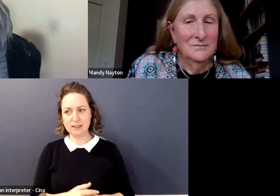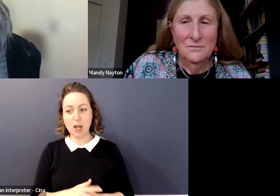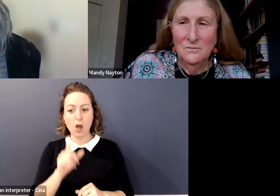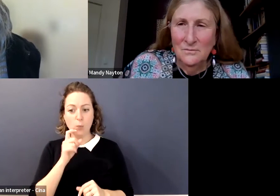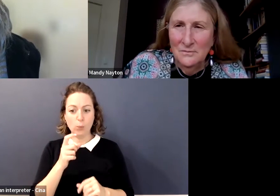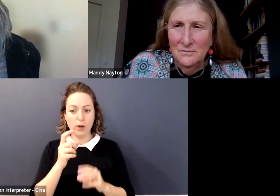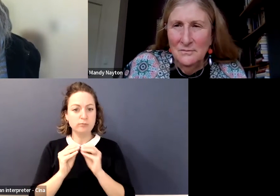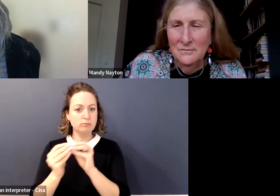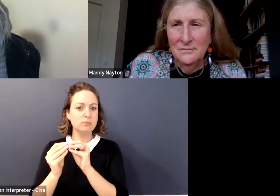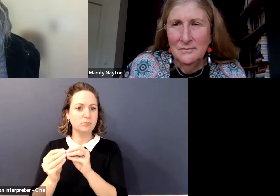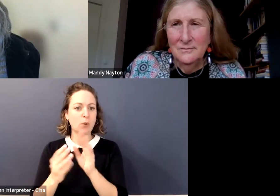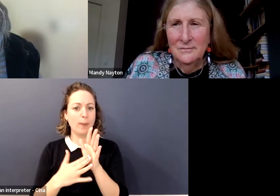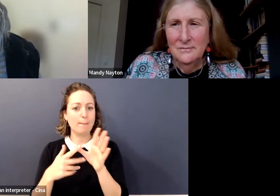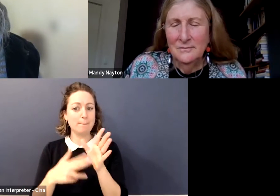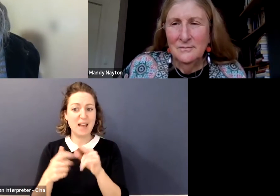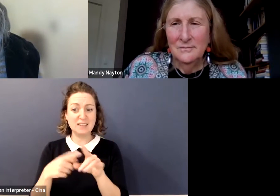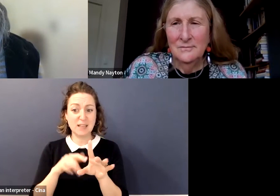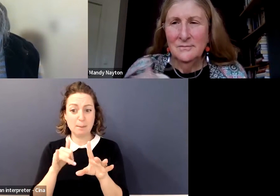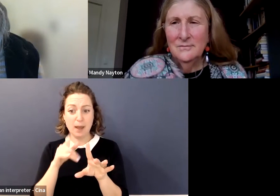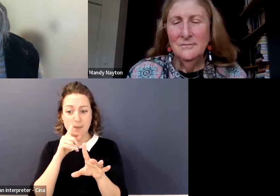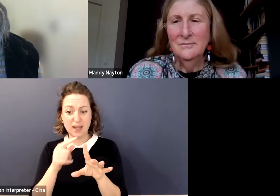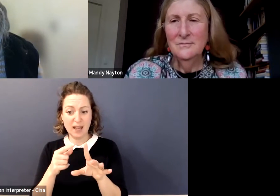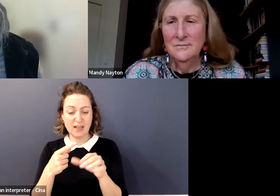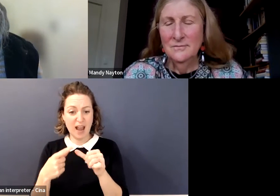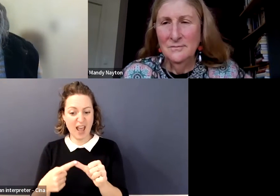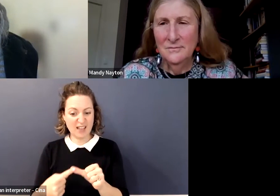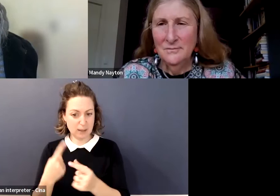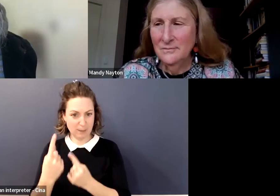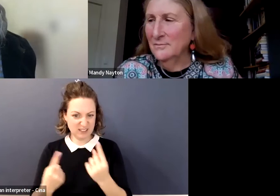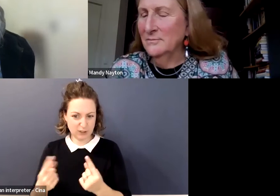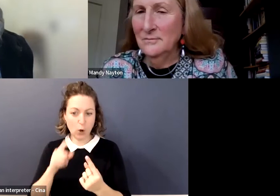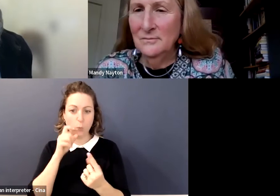Mandy to see if she's open to answering those and we'll put the information on our website